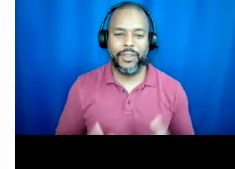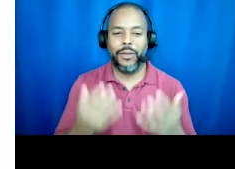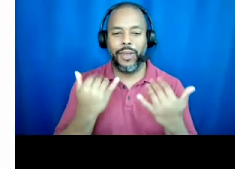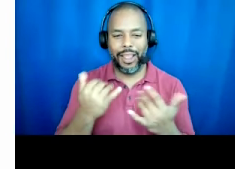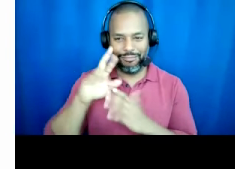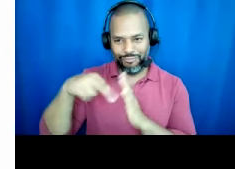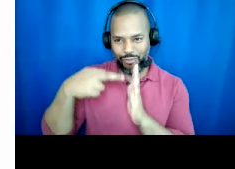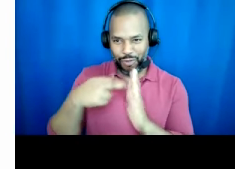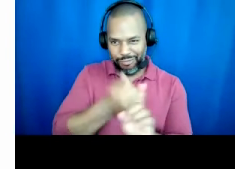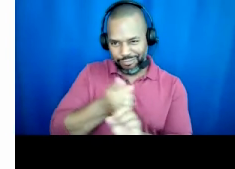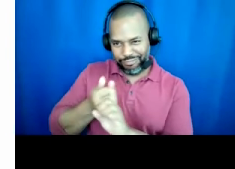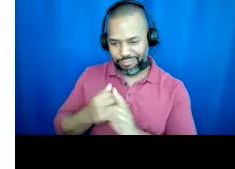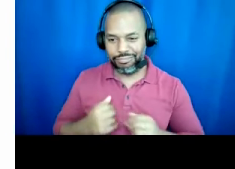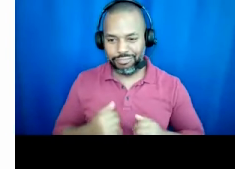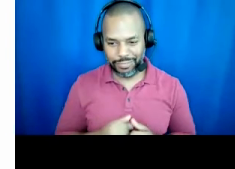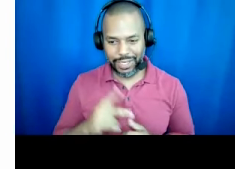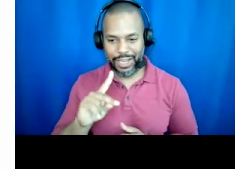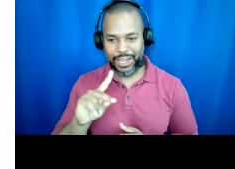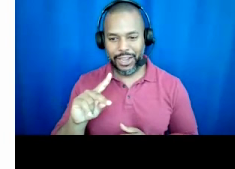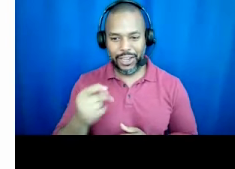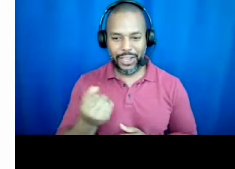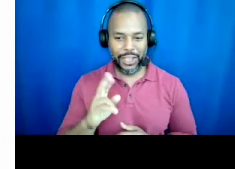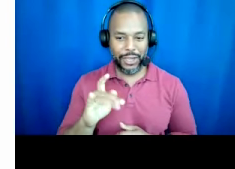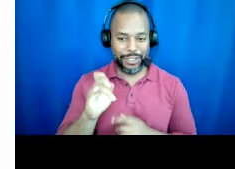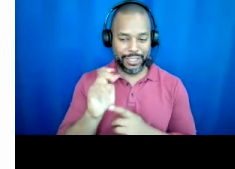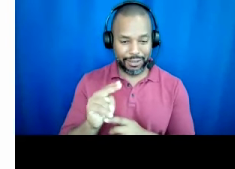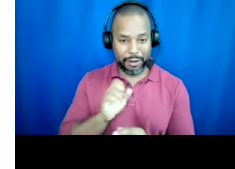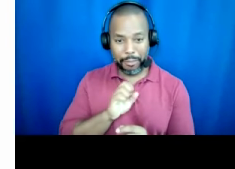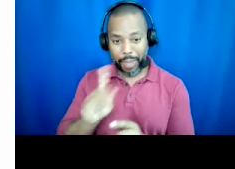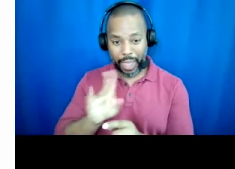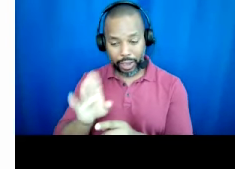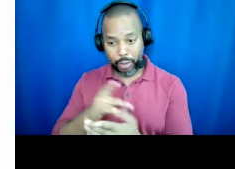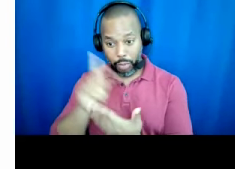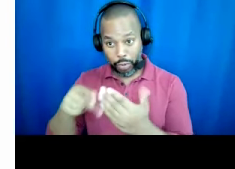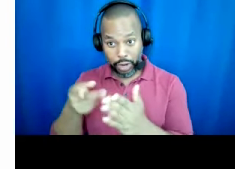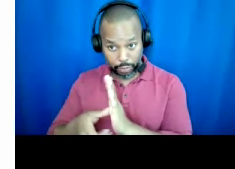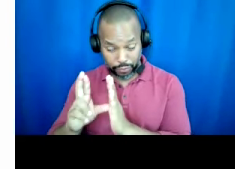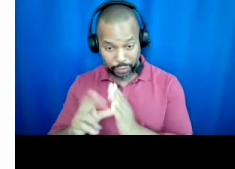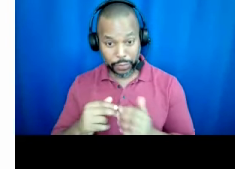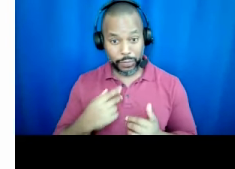Kherstin coming back to program review and Daniel and I both being within a year of being here.